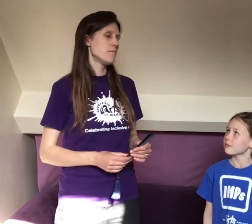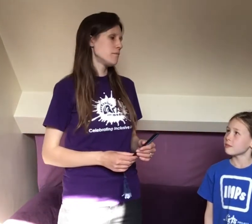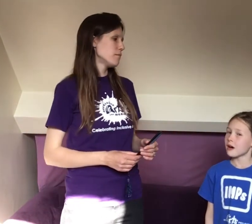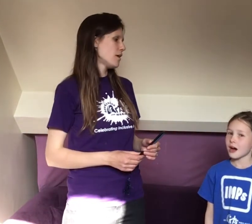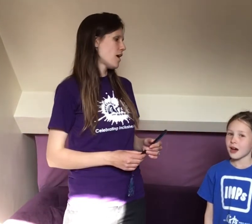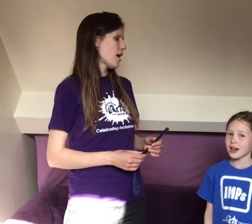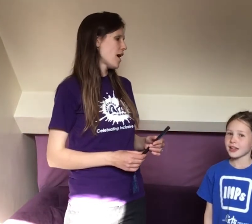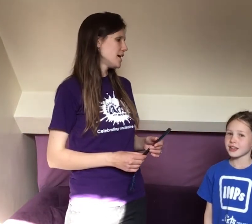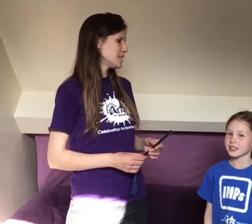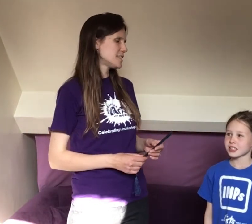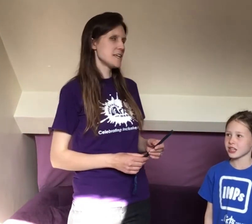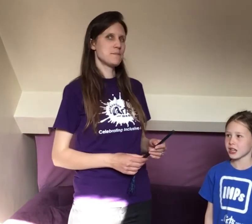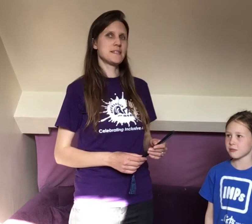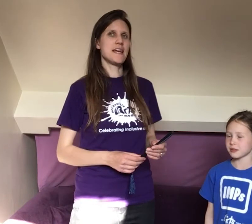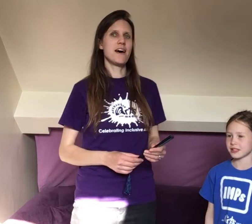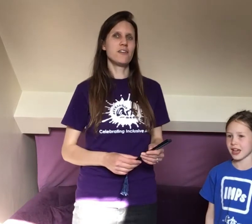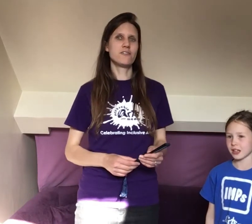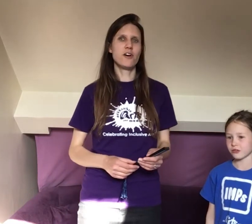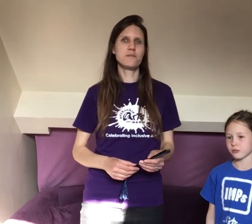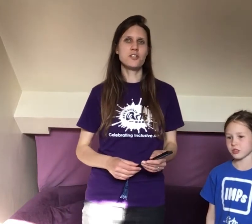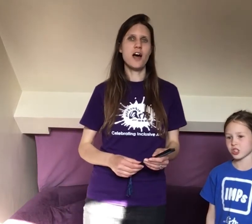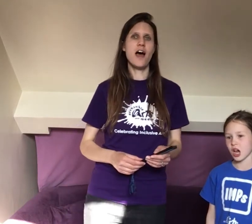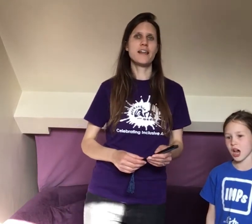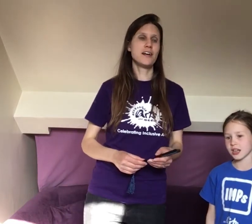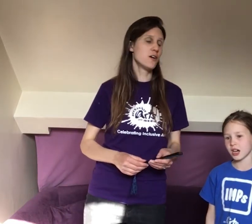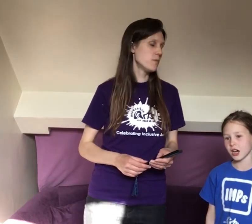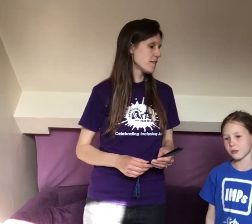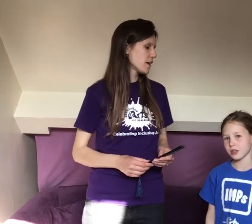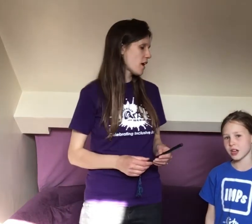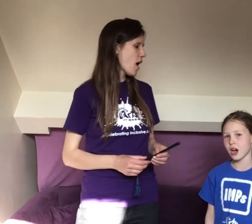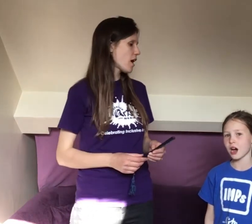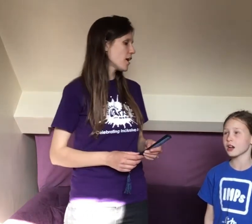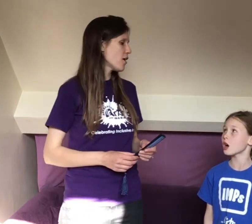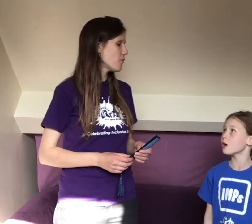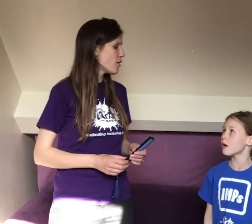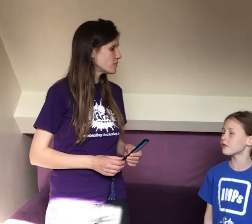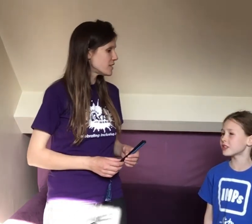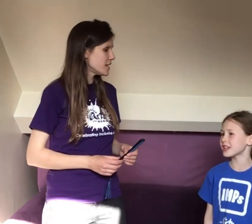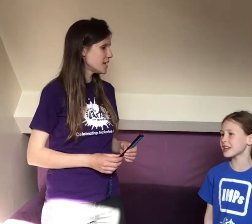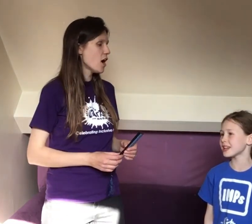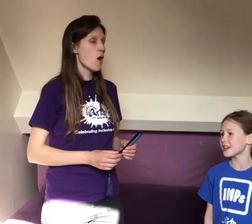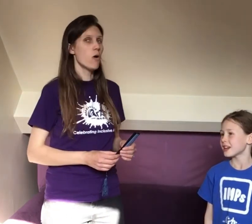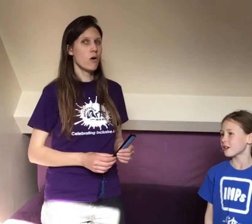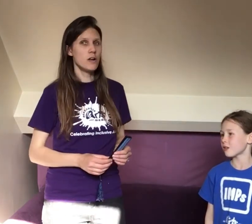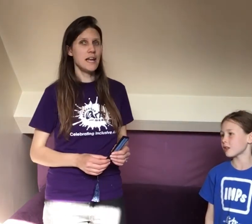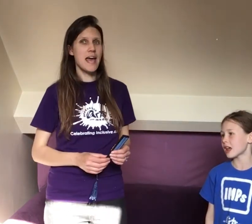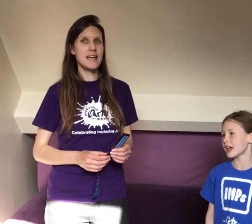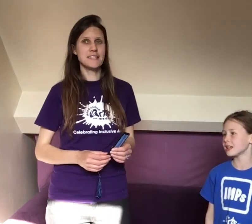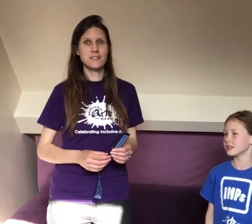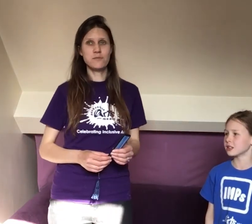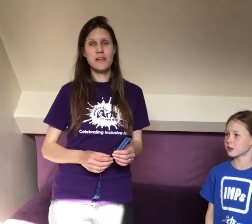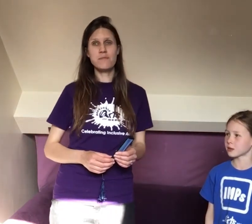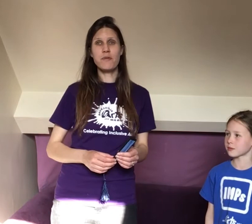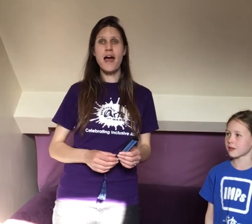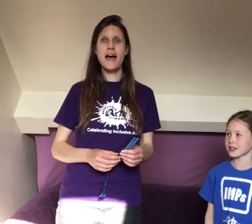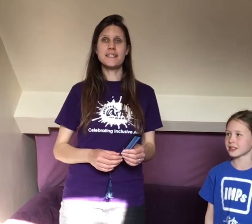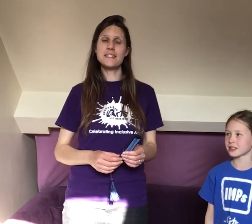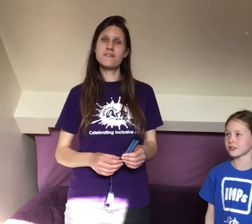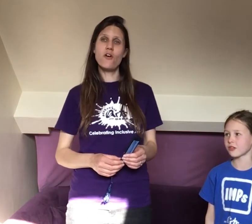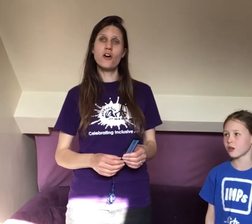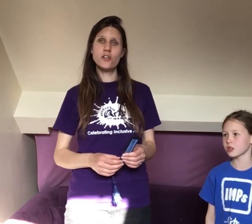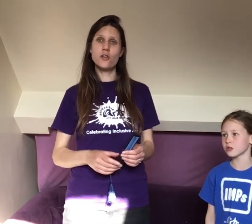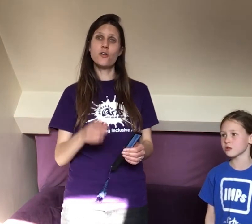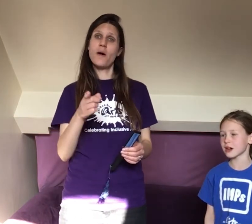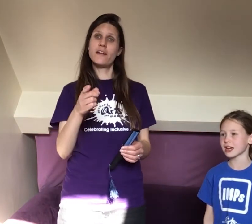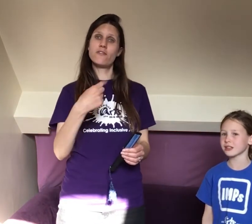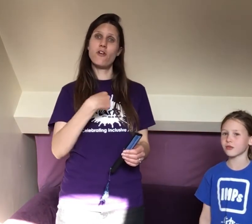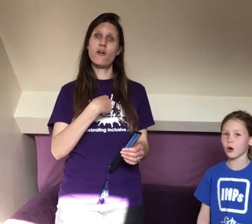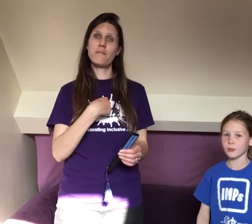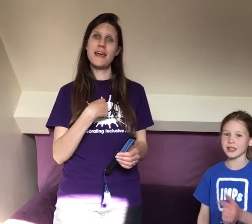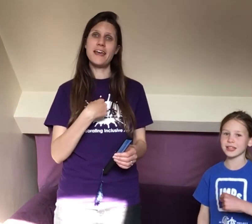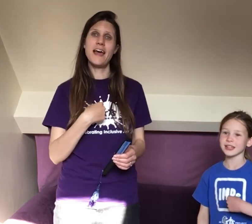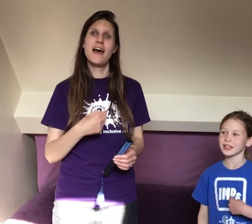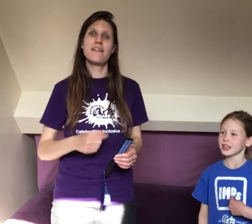My ship sailed from China with a cargo of tea, all laden with presents for you and for me.